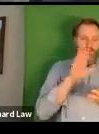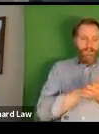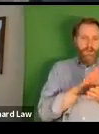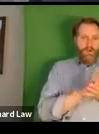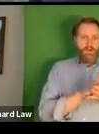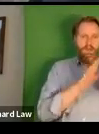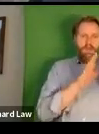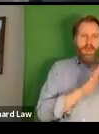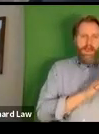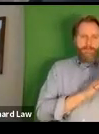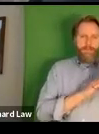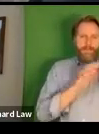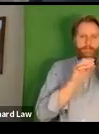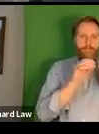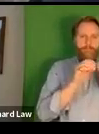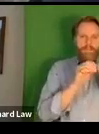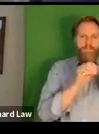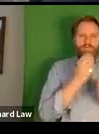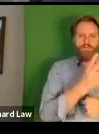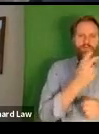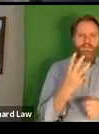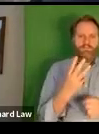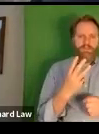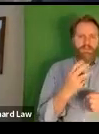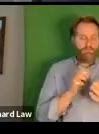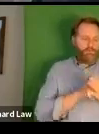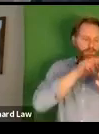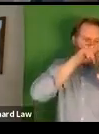by number and those of you know we're really keen on dealing with that.